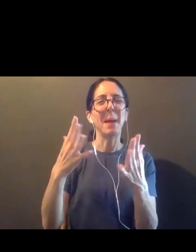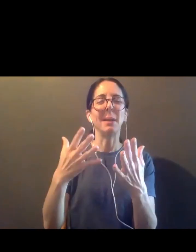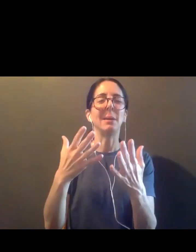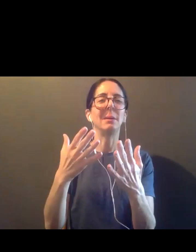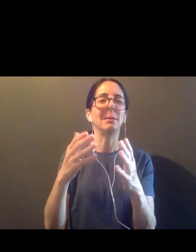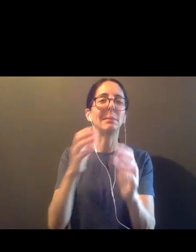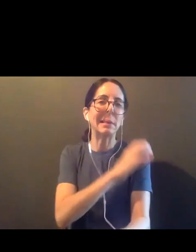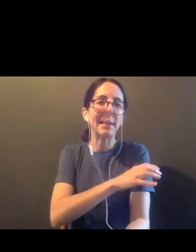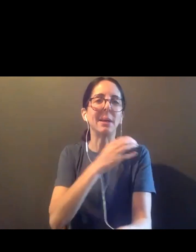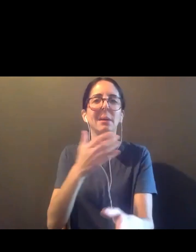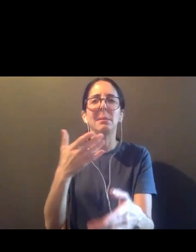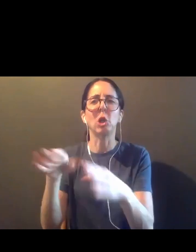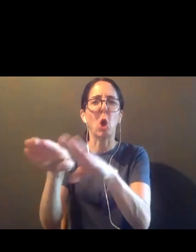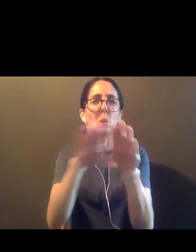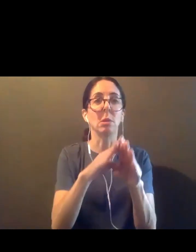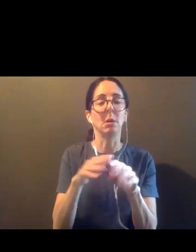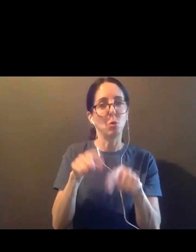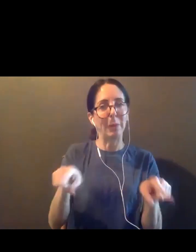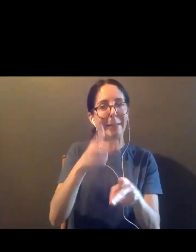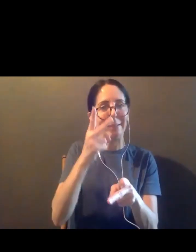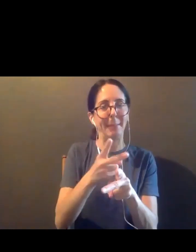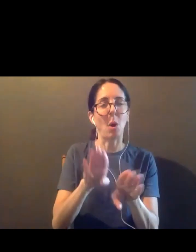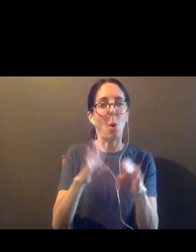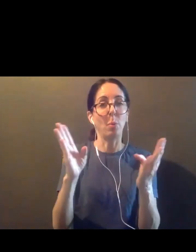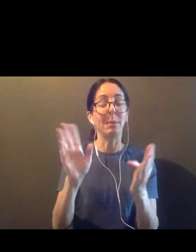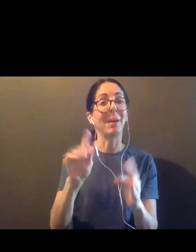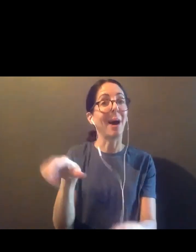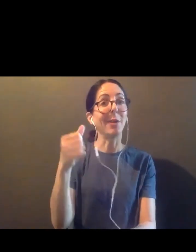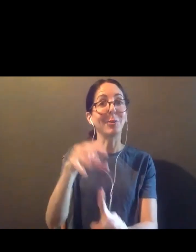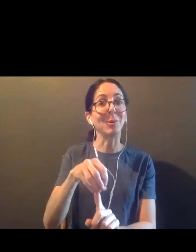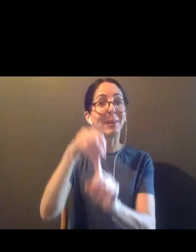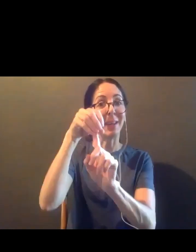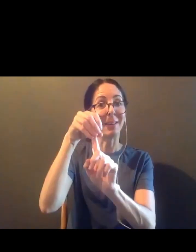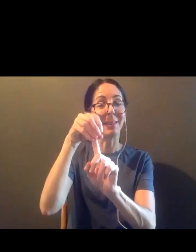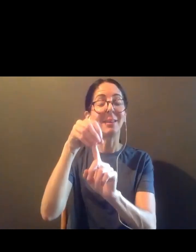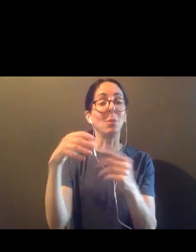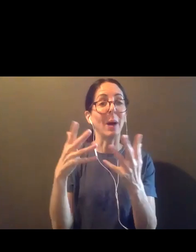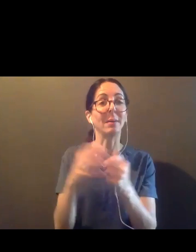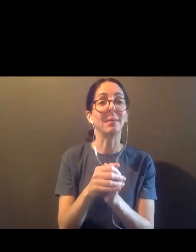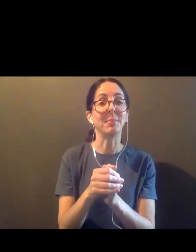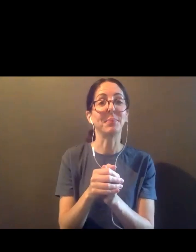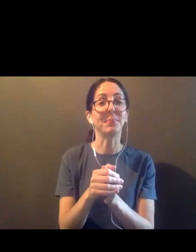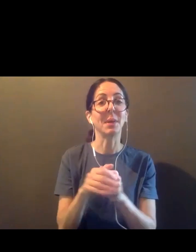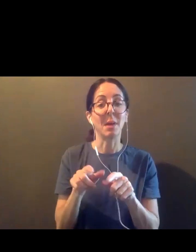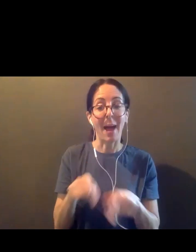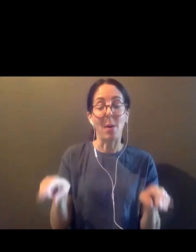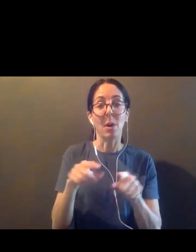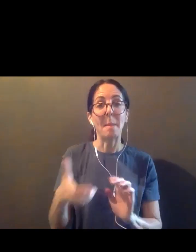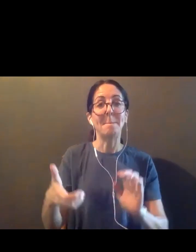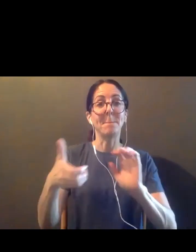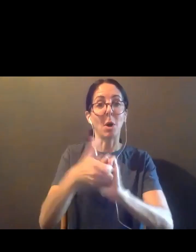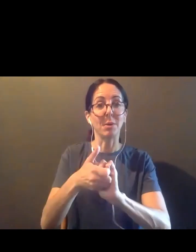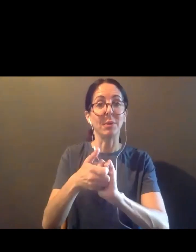But what was also unique during that time is the partnerships we have with University,